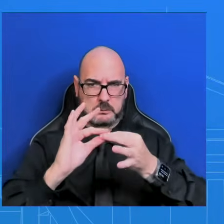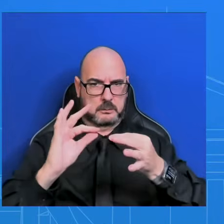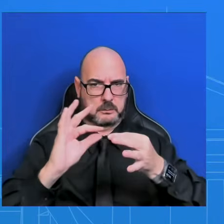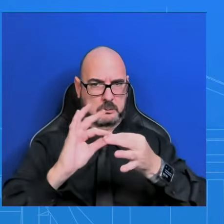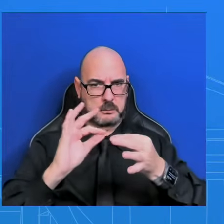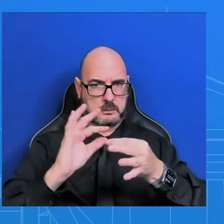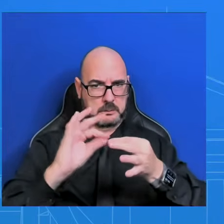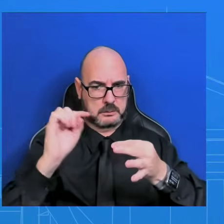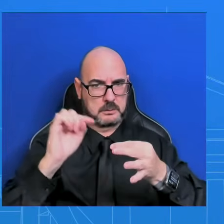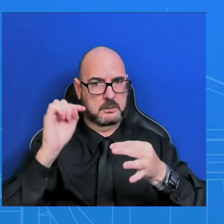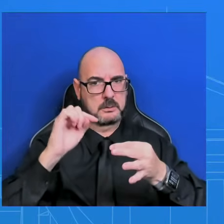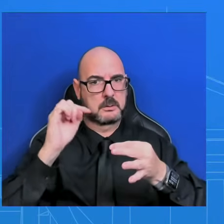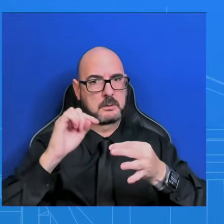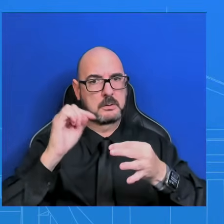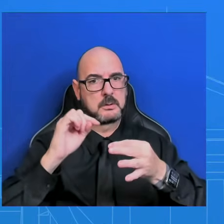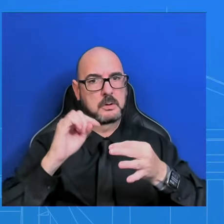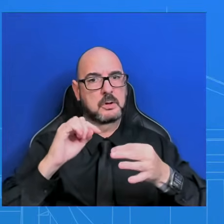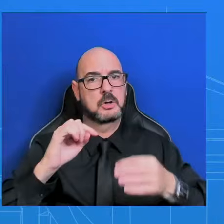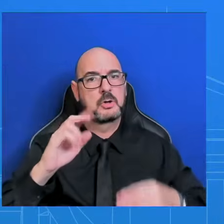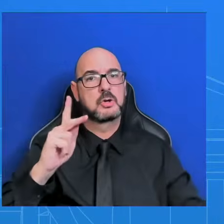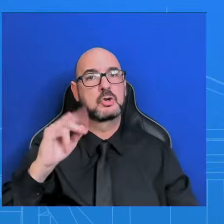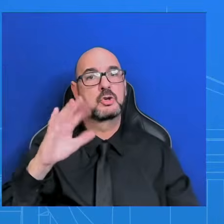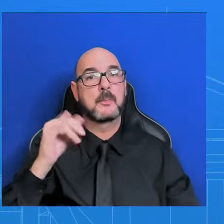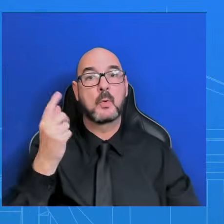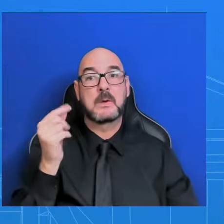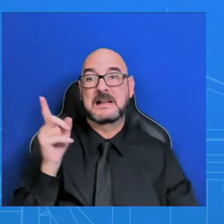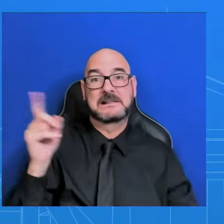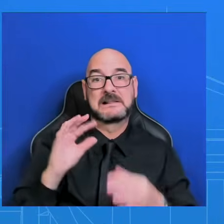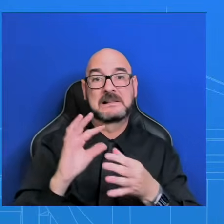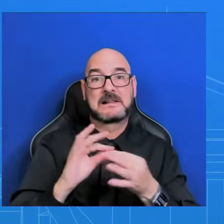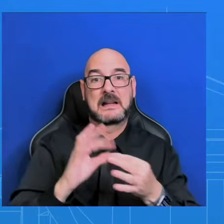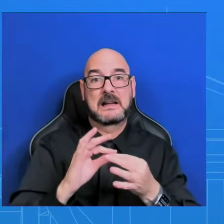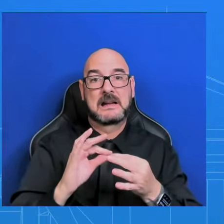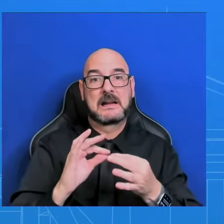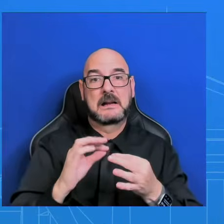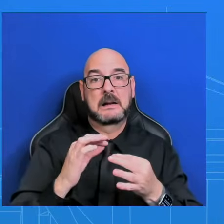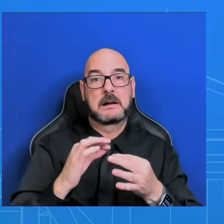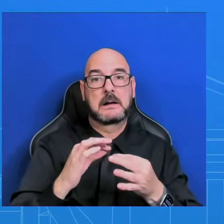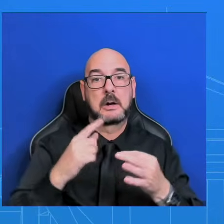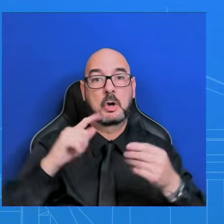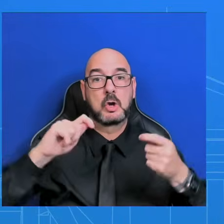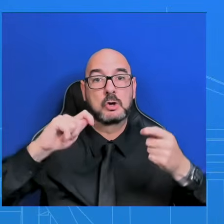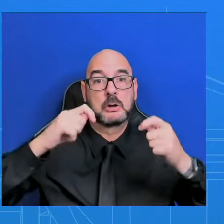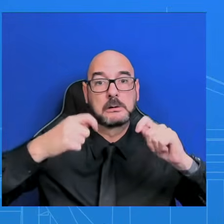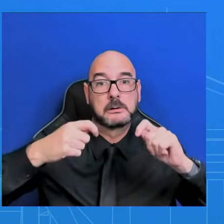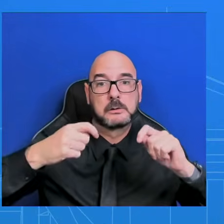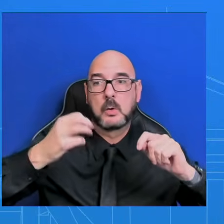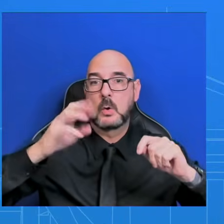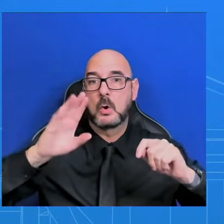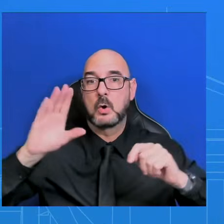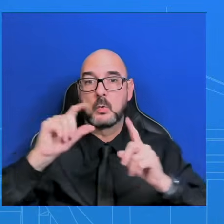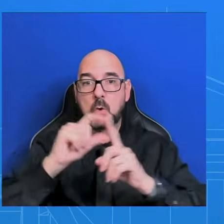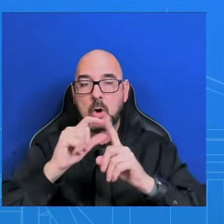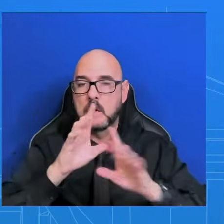And I wouldn't parse his words too much here. But we've been very clear on where -- where we stand on -- on -- on what --